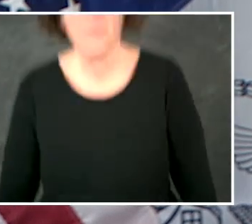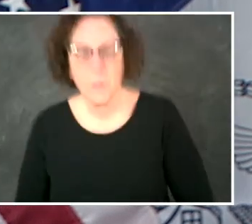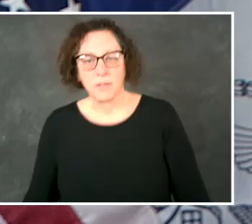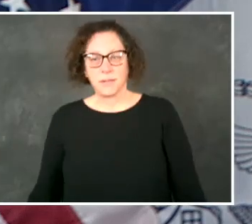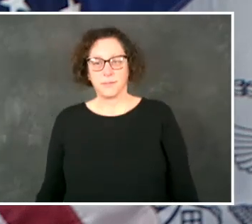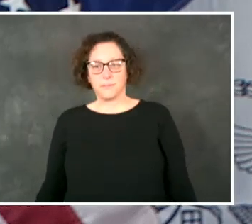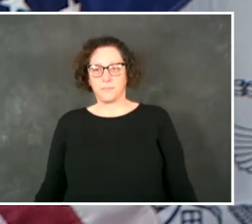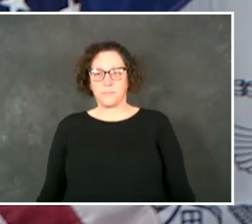[ SPEAKING